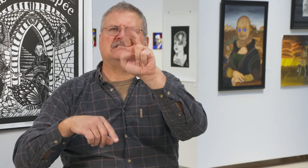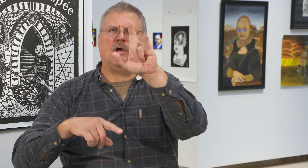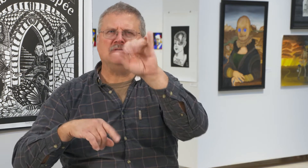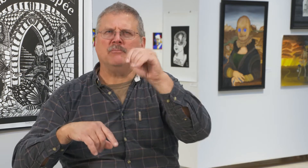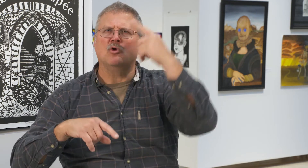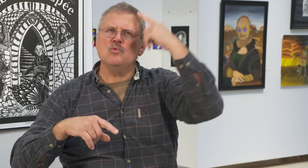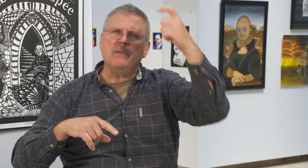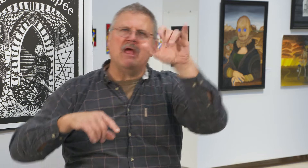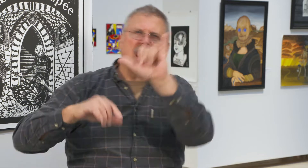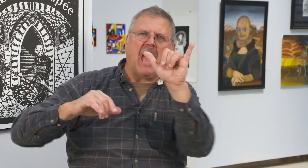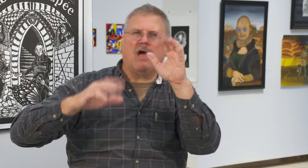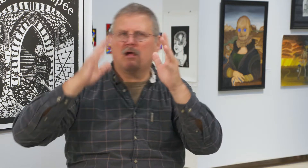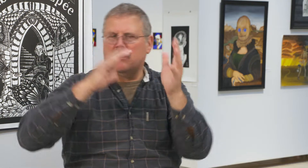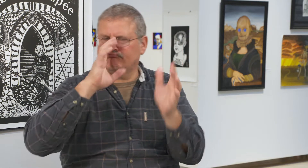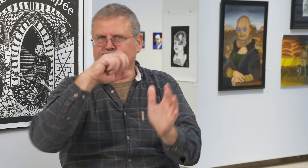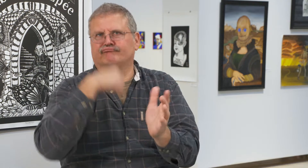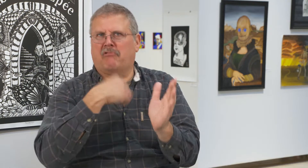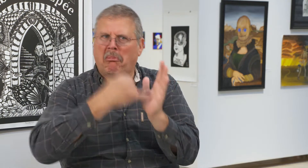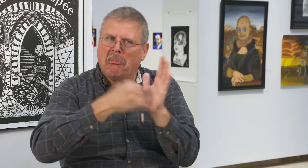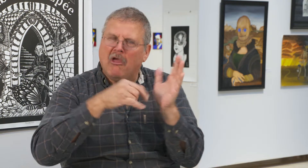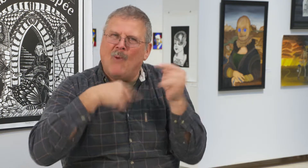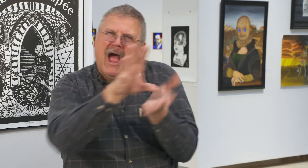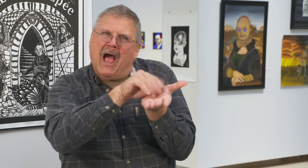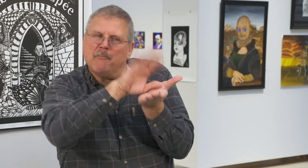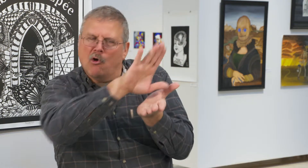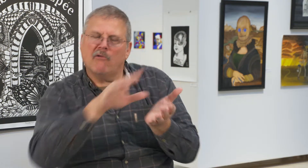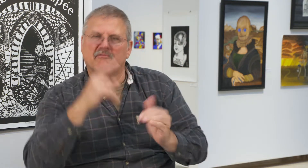His work was surrealistic and dream-like. Again, fascinating.